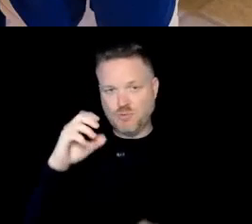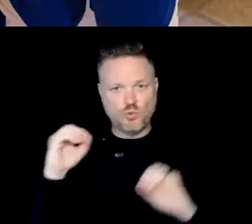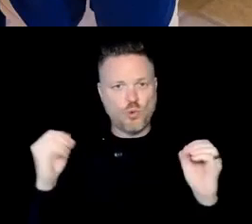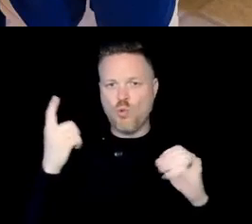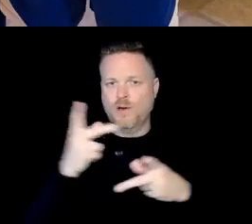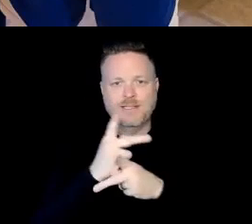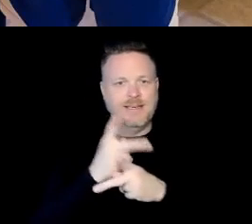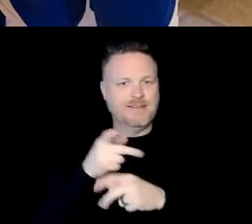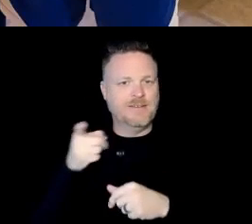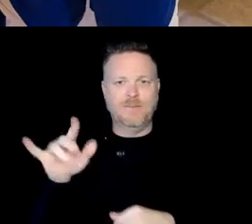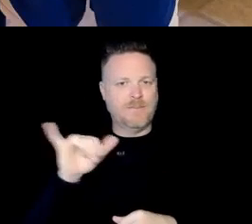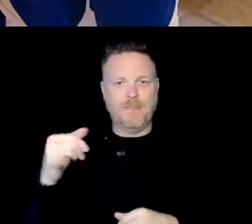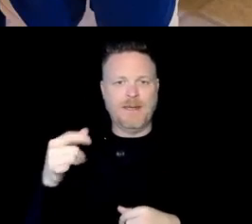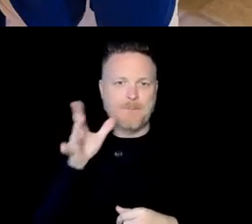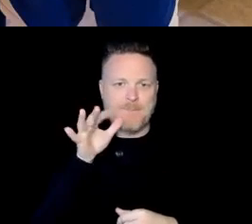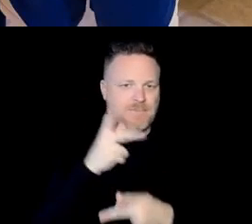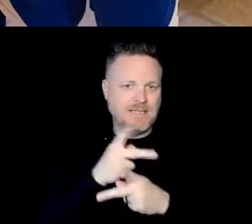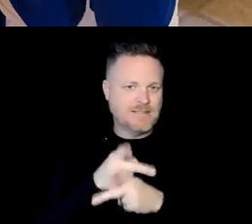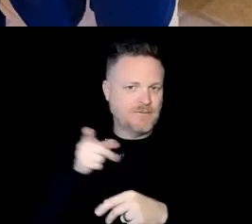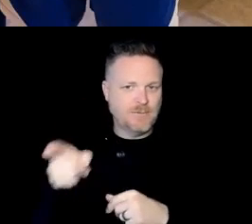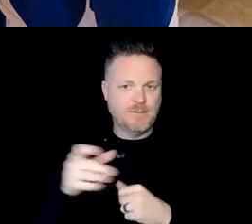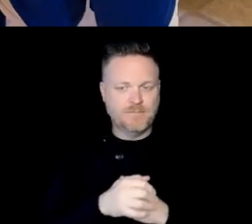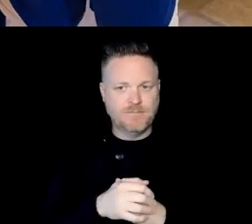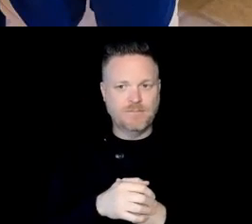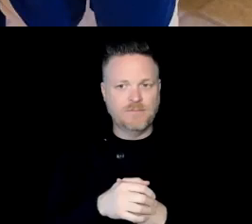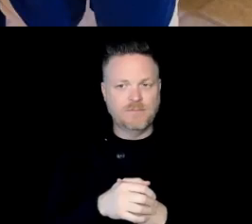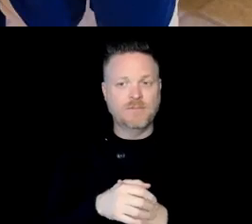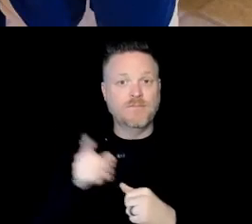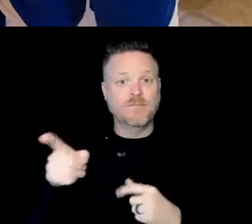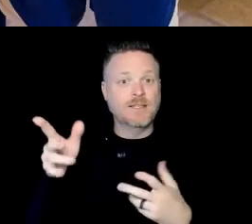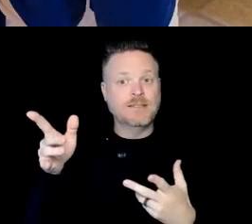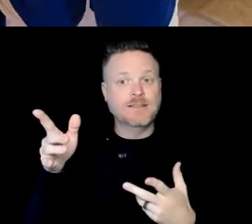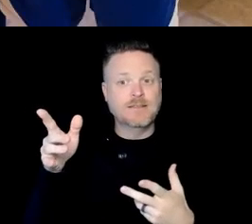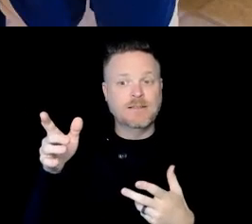way a mom does. His own dad does not take care of him the way a mom does.